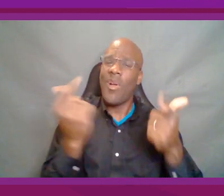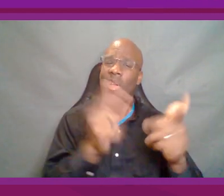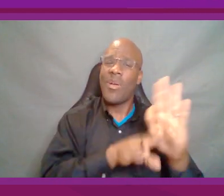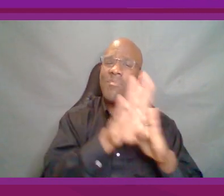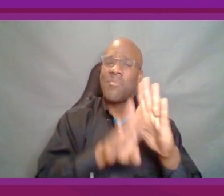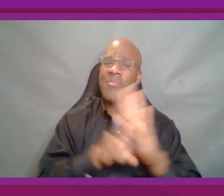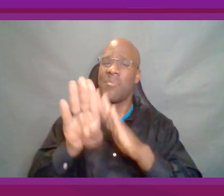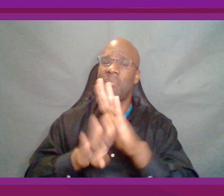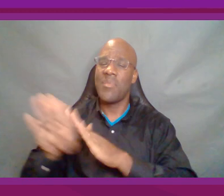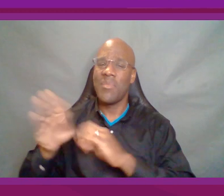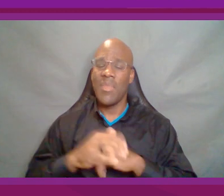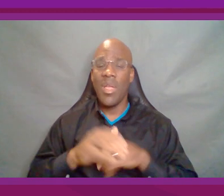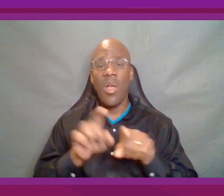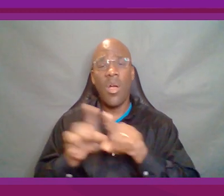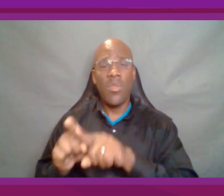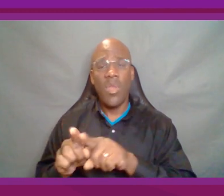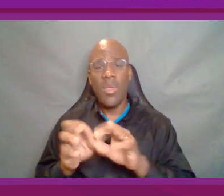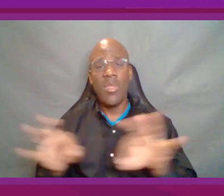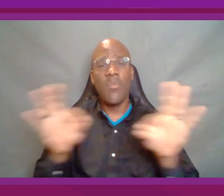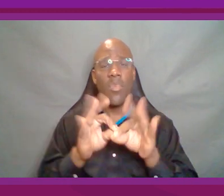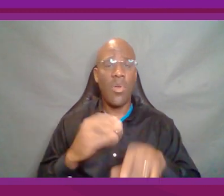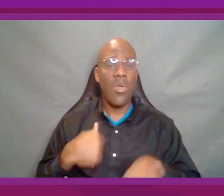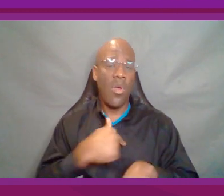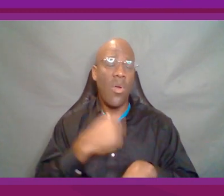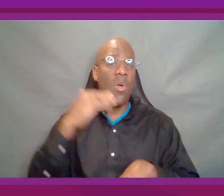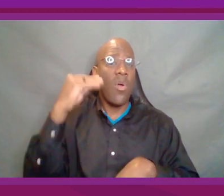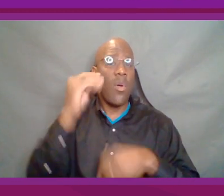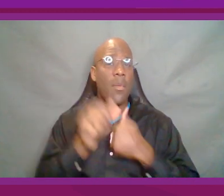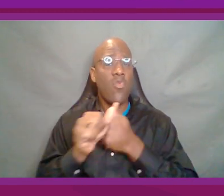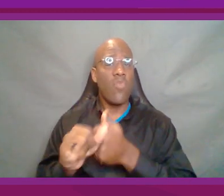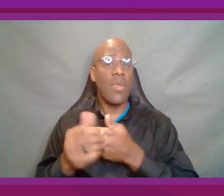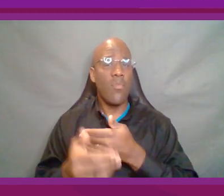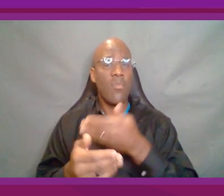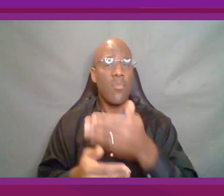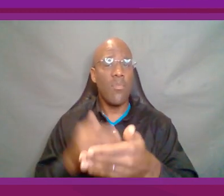And I think it's also critically important to track progress with all our business leaders